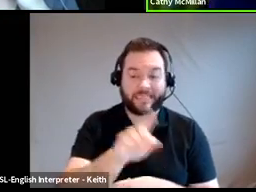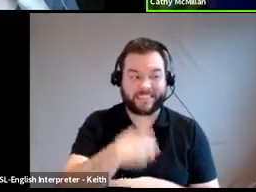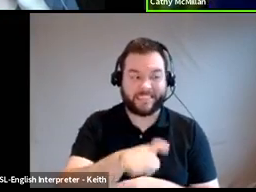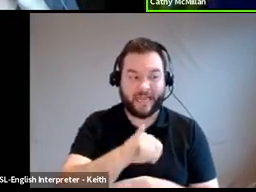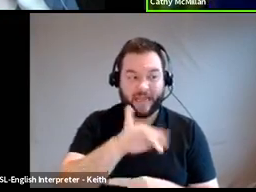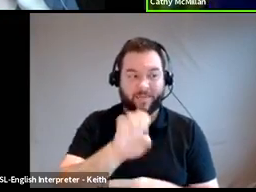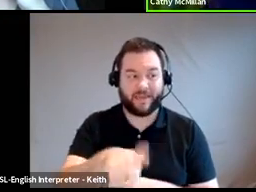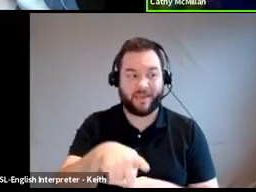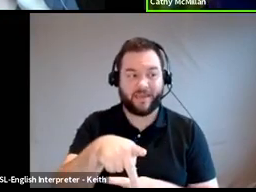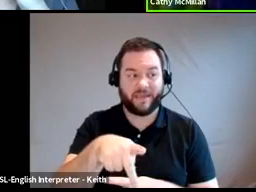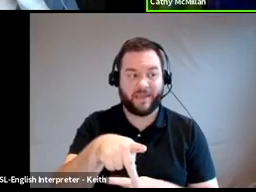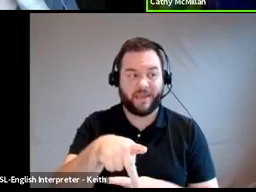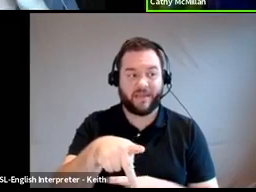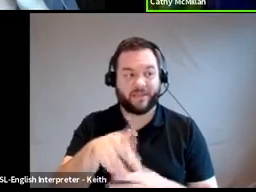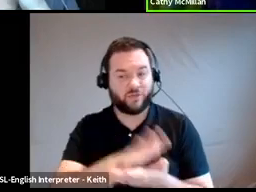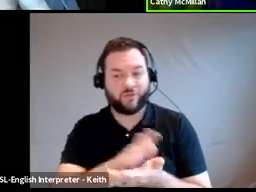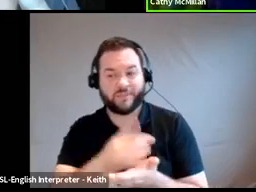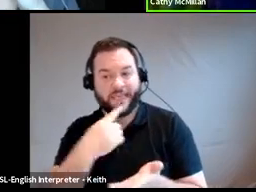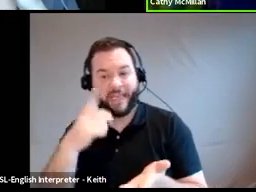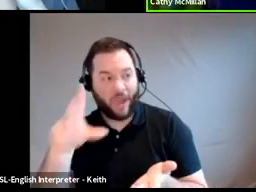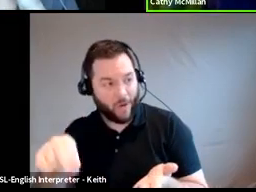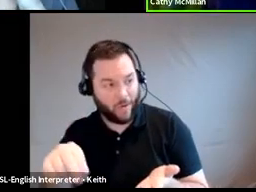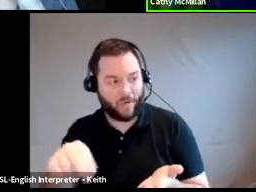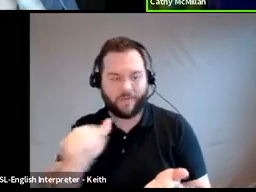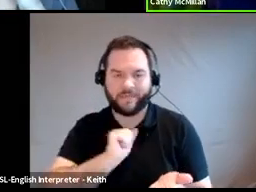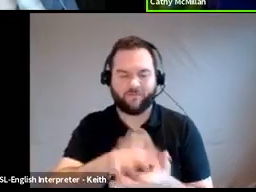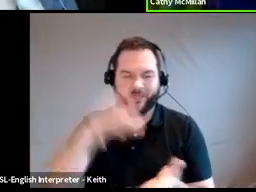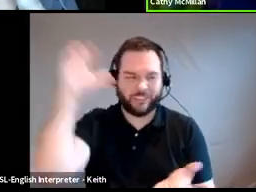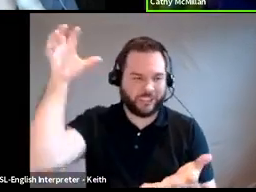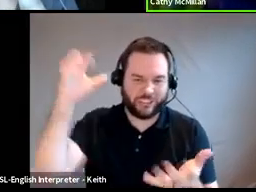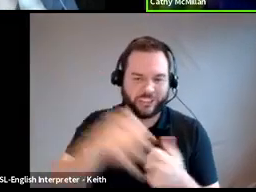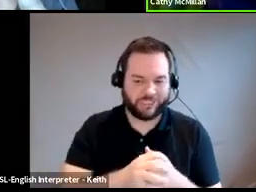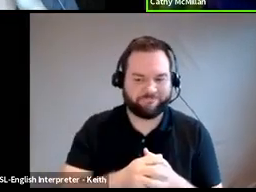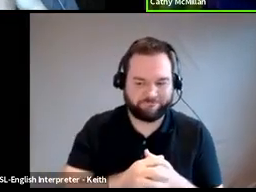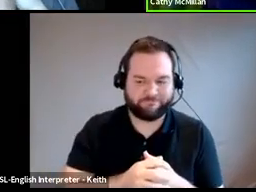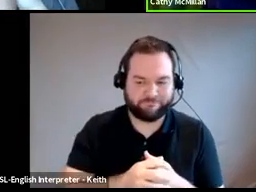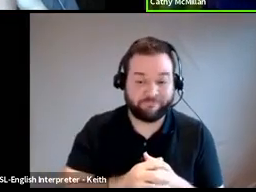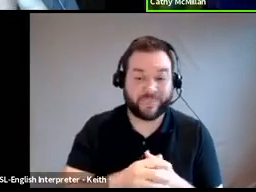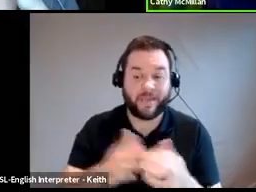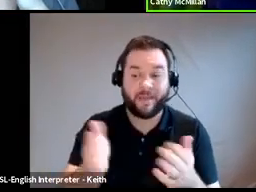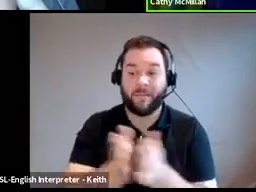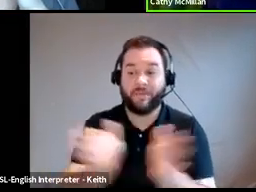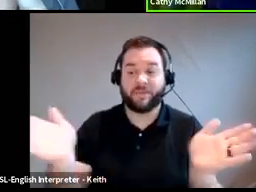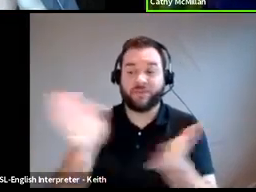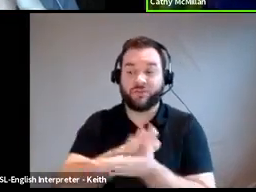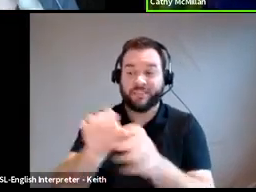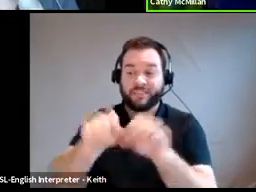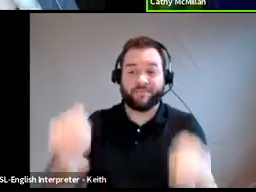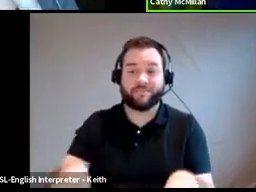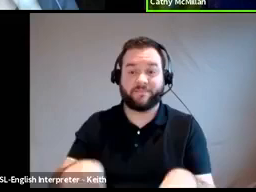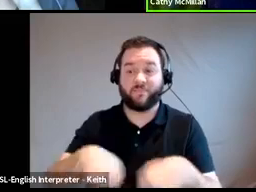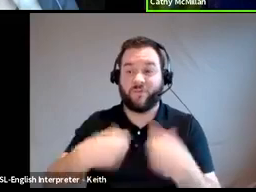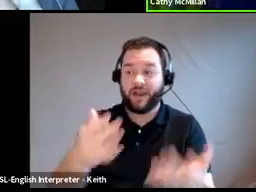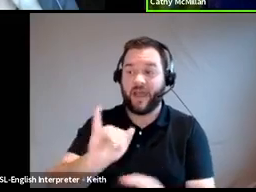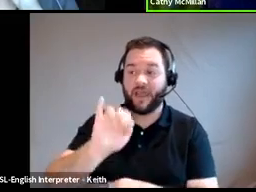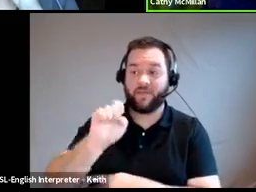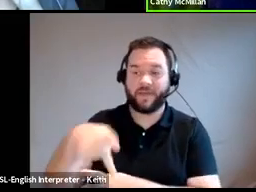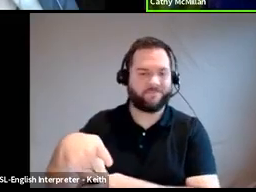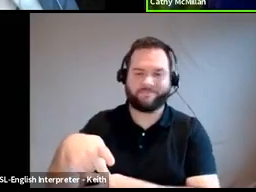told me told me that a kid needed me that a kid needed an IP IP. d be rich rich. So. , the public school system